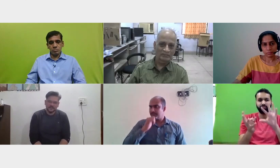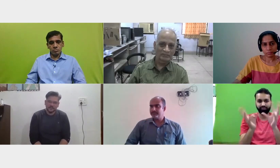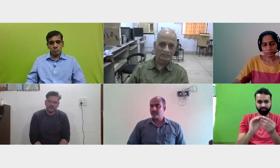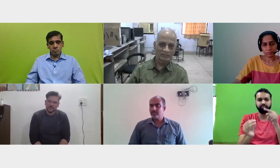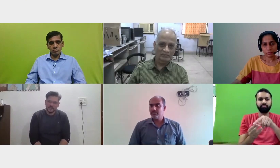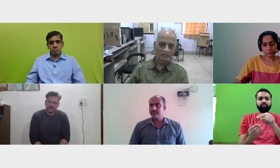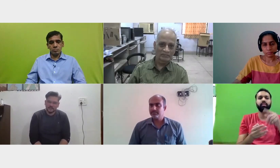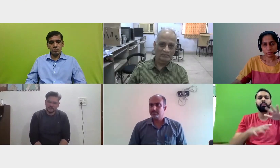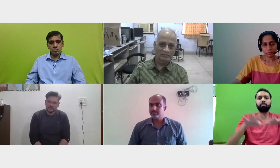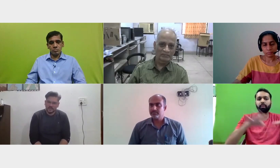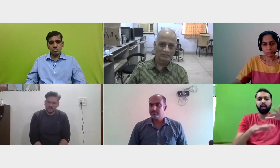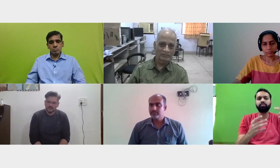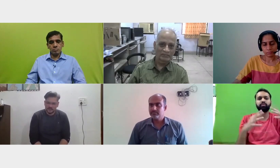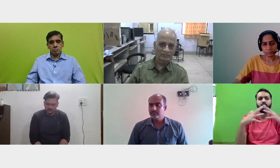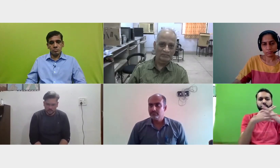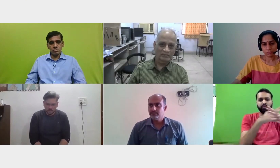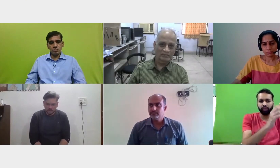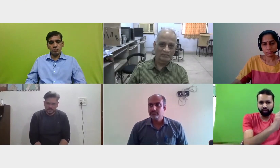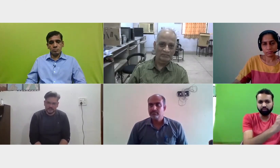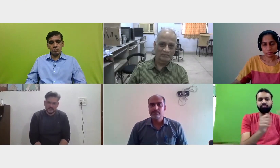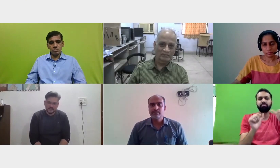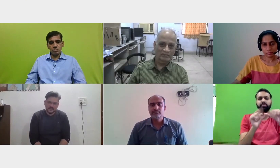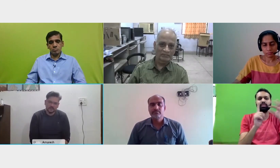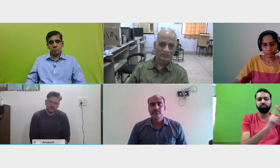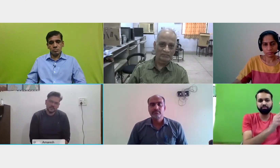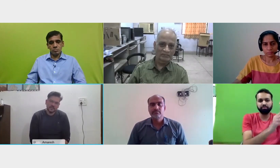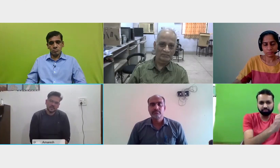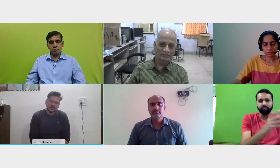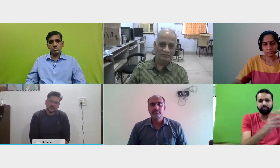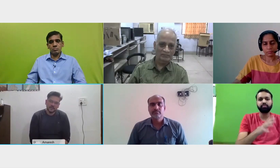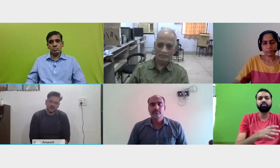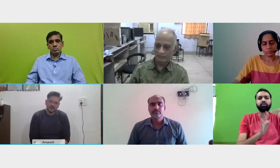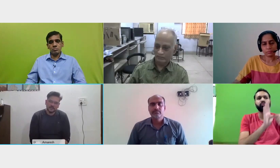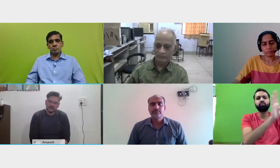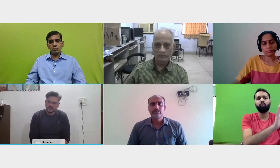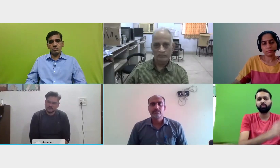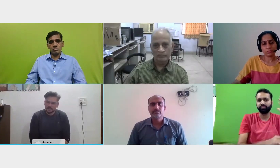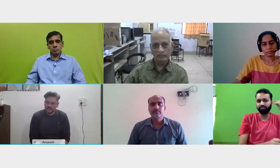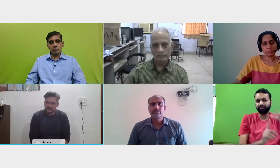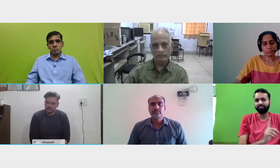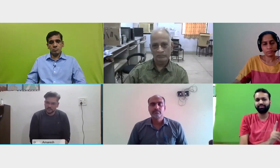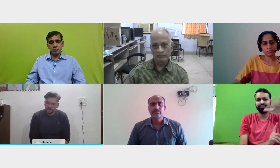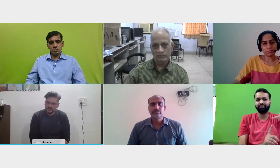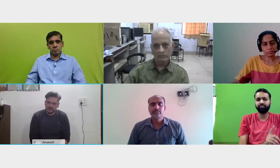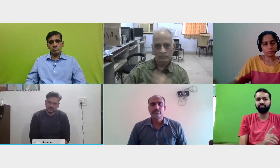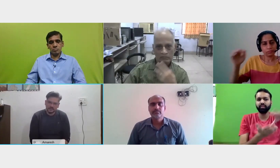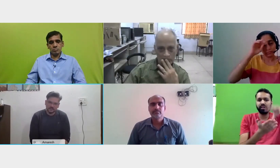we had we have done some work on Indian sign language we had created some basic words and